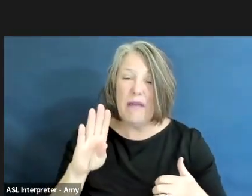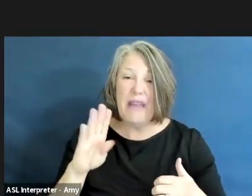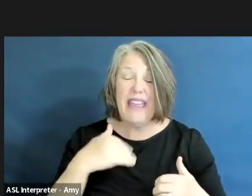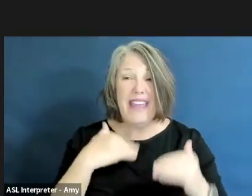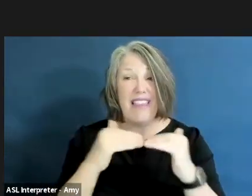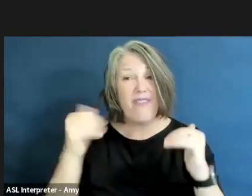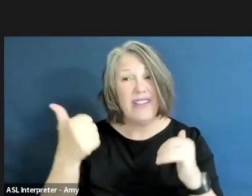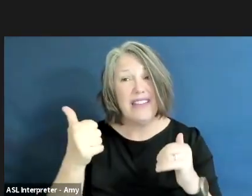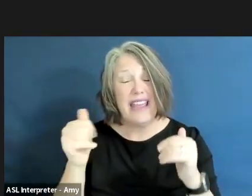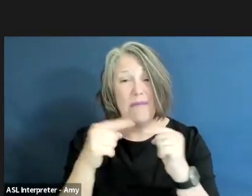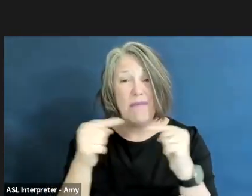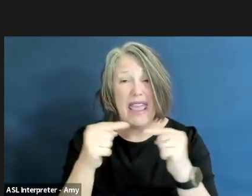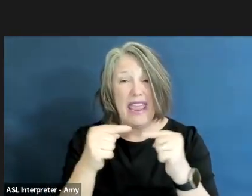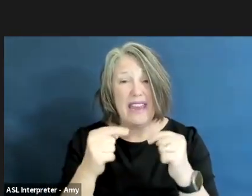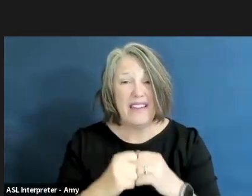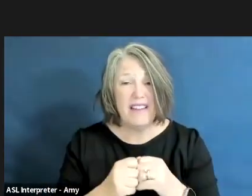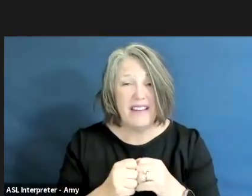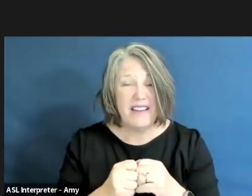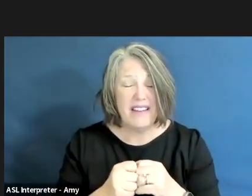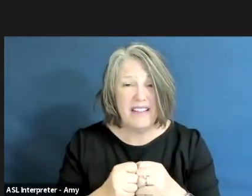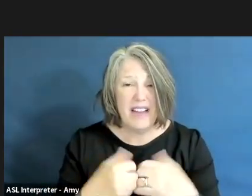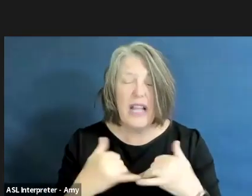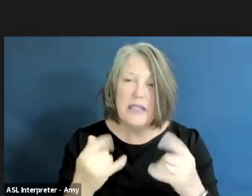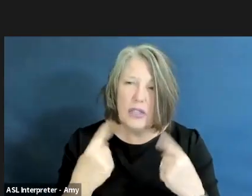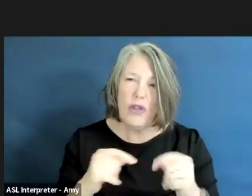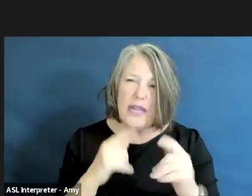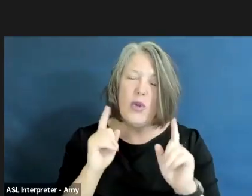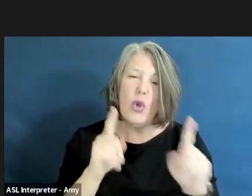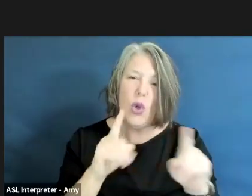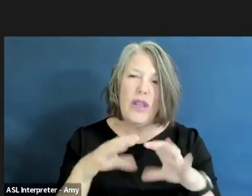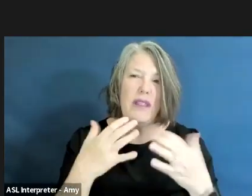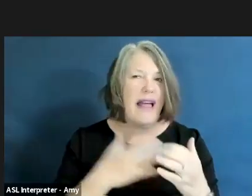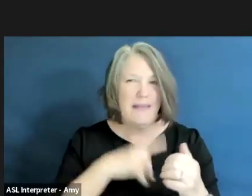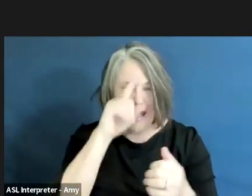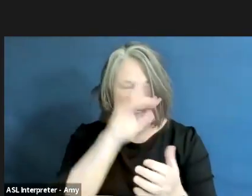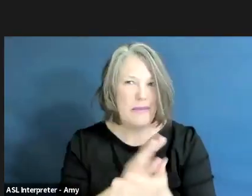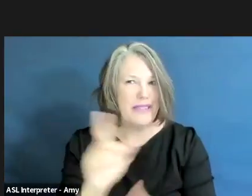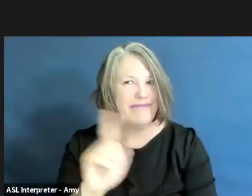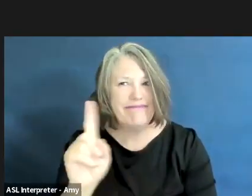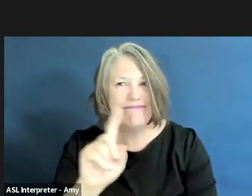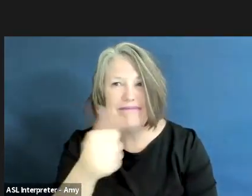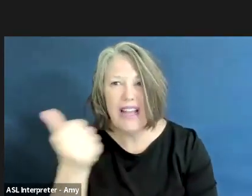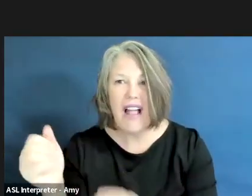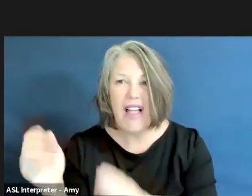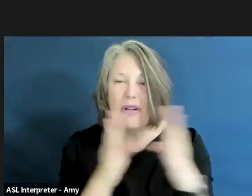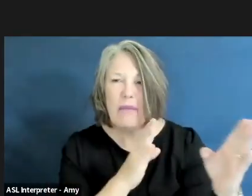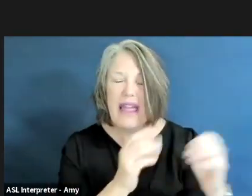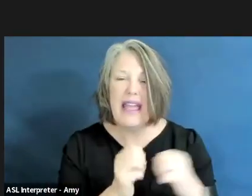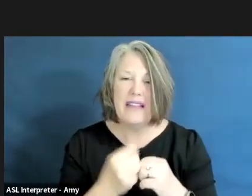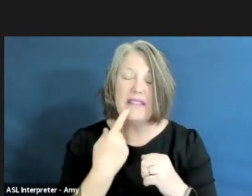I still did try to get to class. My husband had other plans, for the ER.